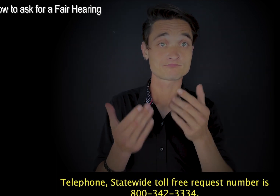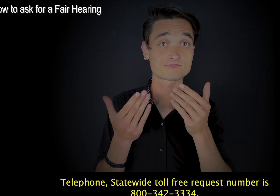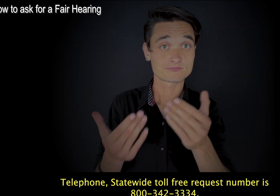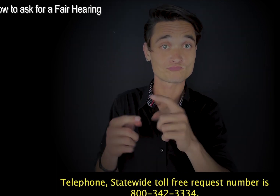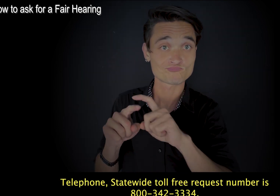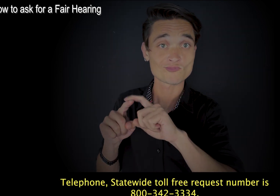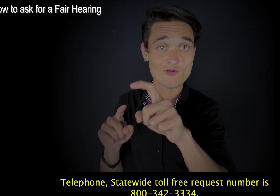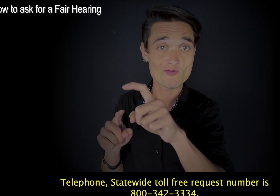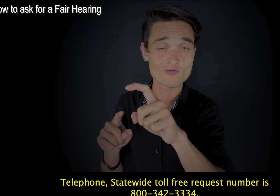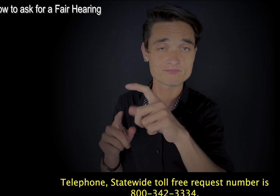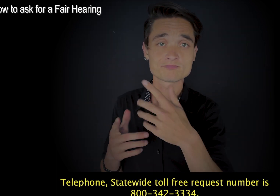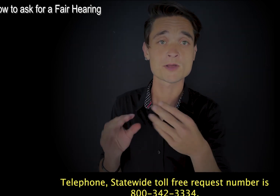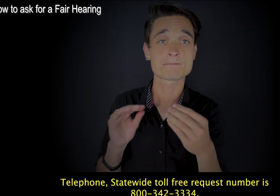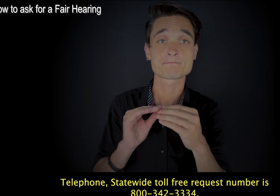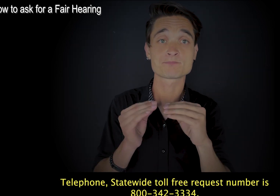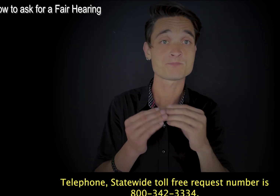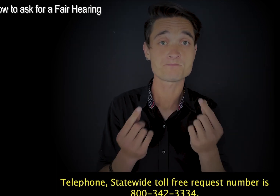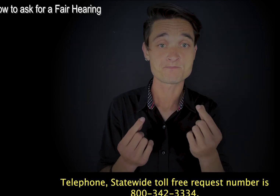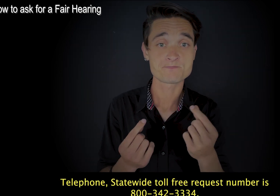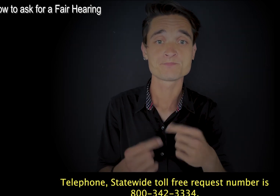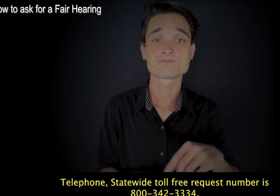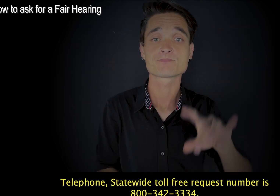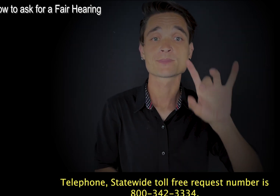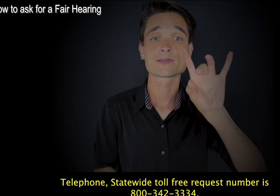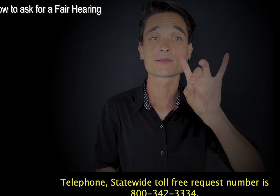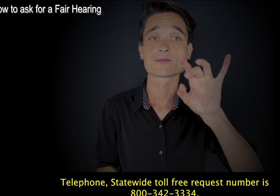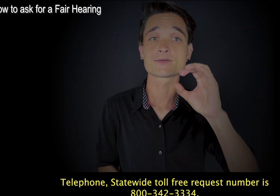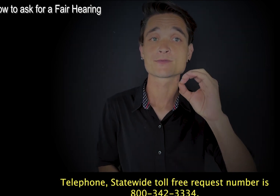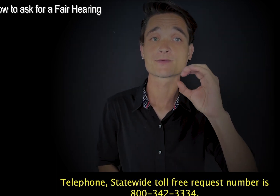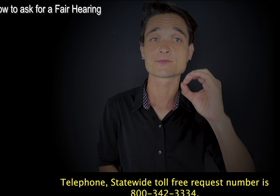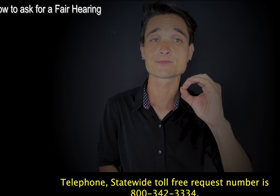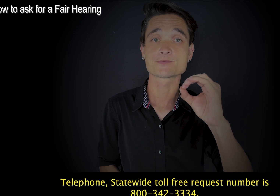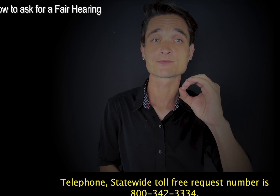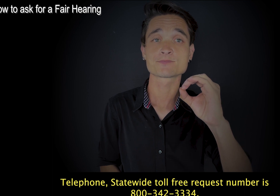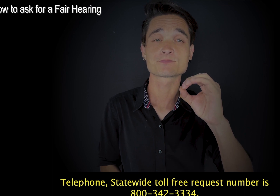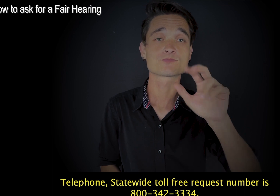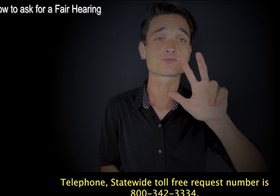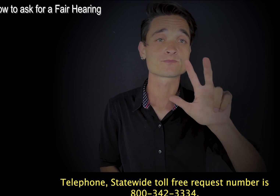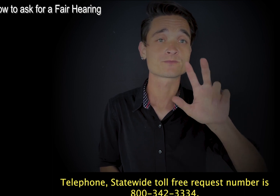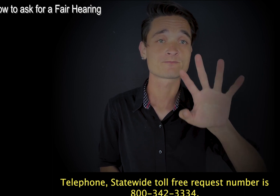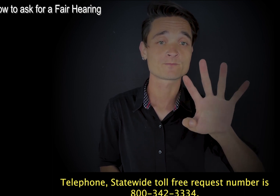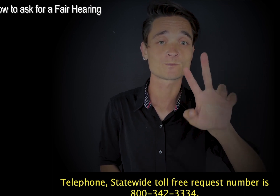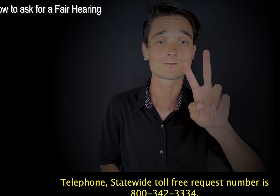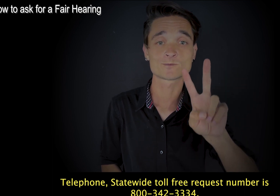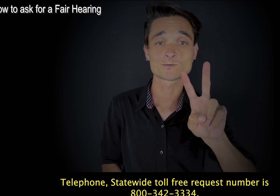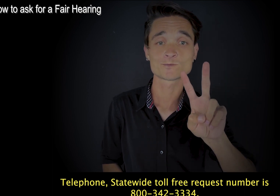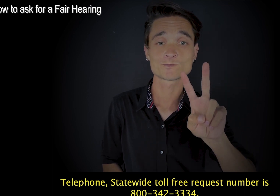Telephone, Statewide toll free request number is 800-342-3334.